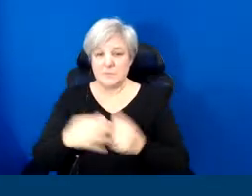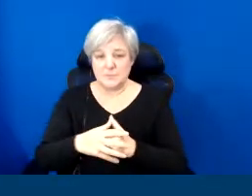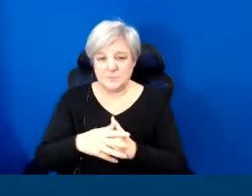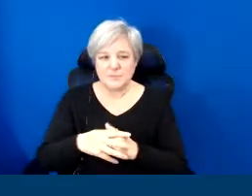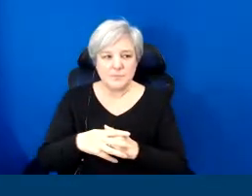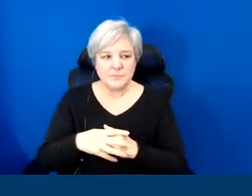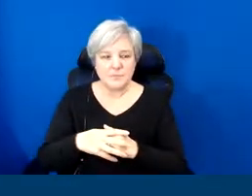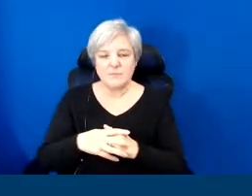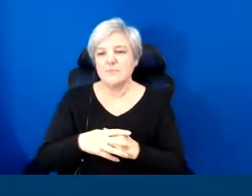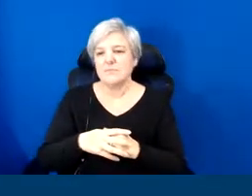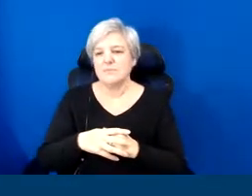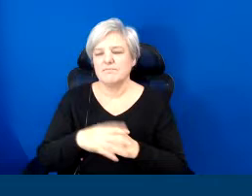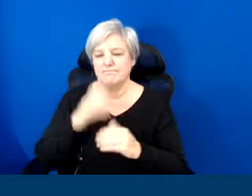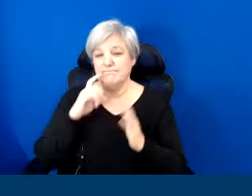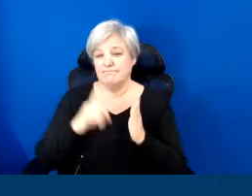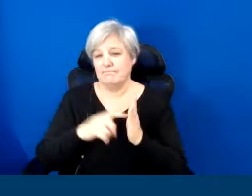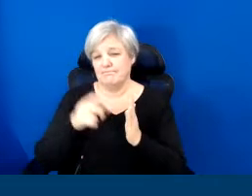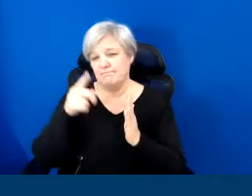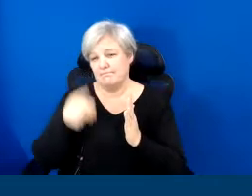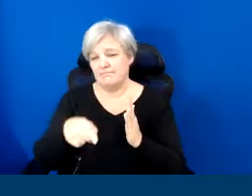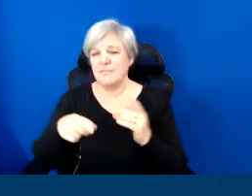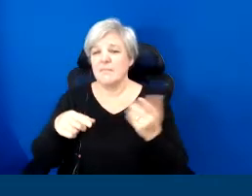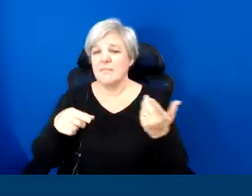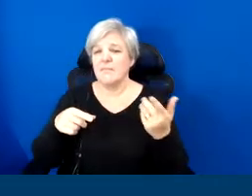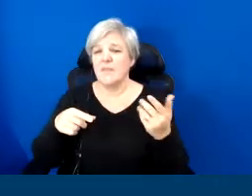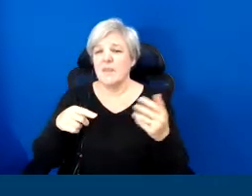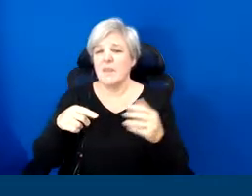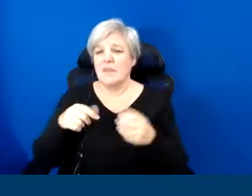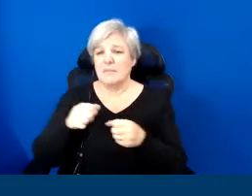So as you can see, the pandemic has had a lot of different effects.